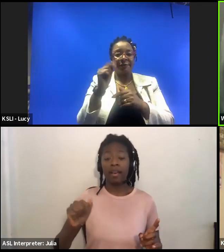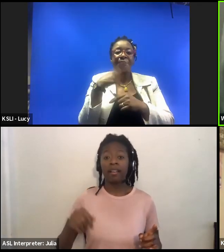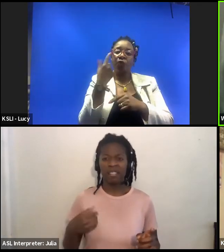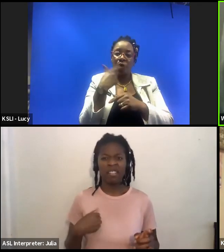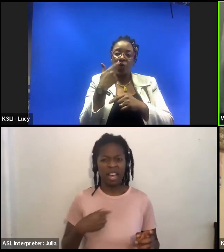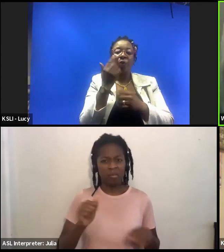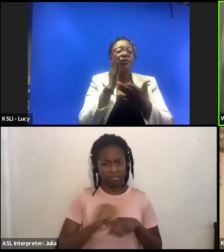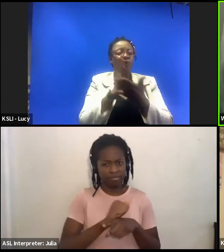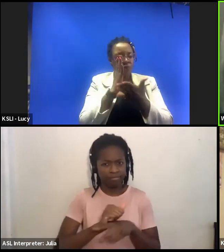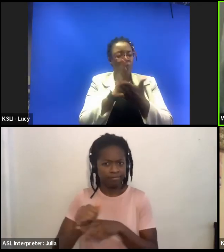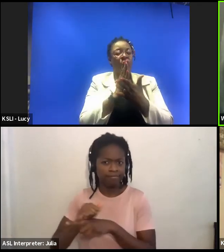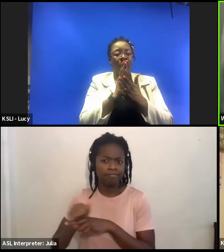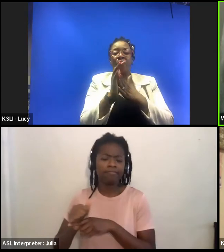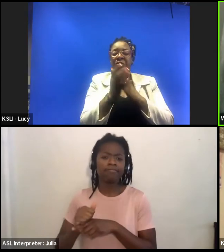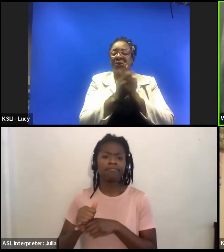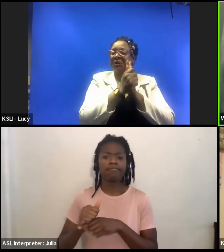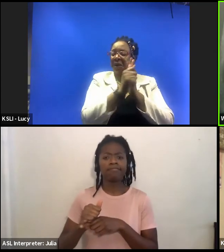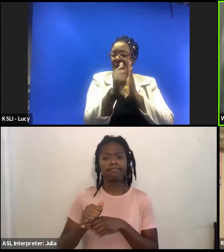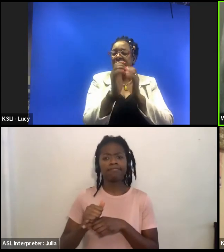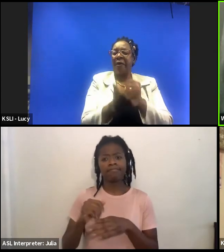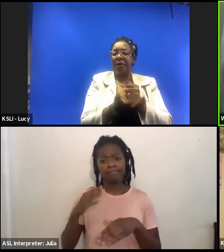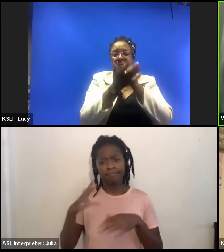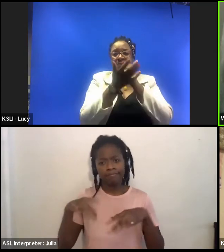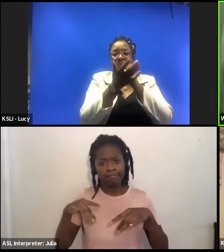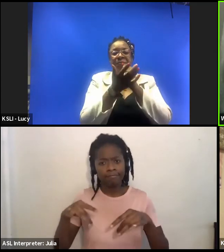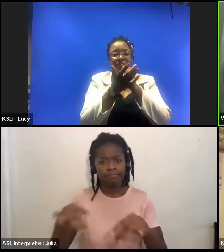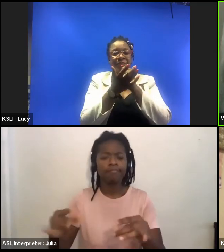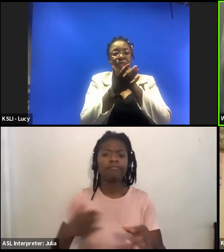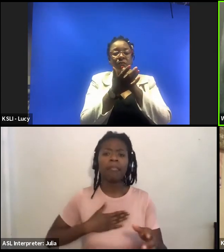and helped me to blossom as an actor.